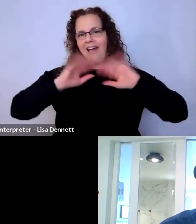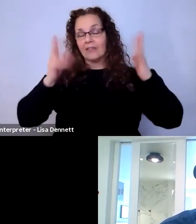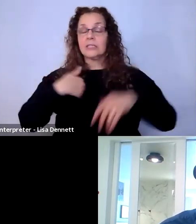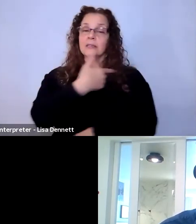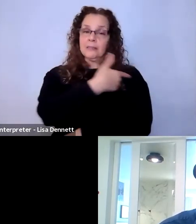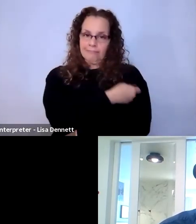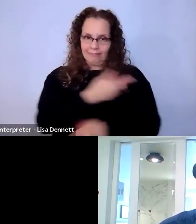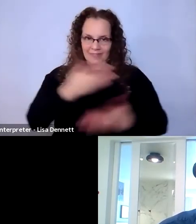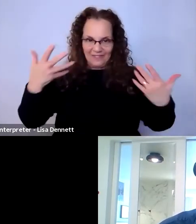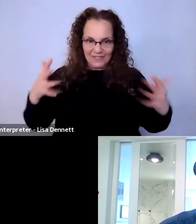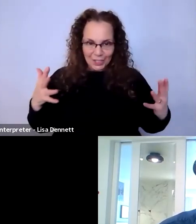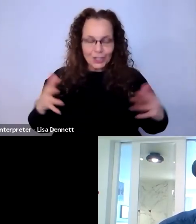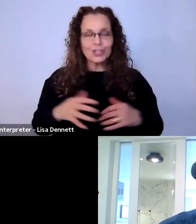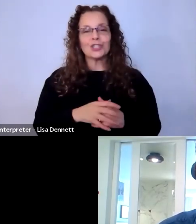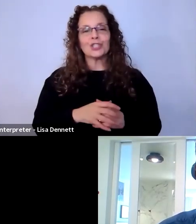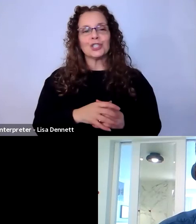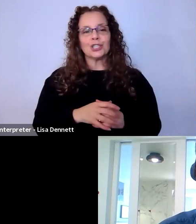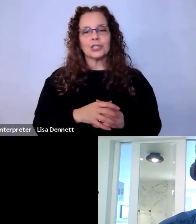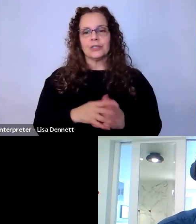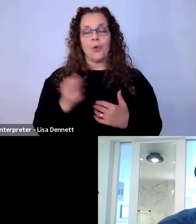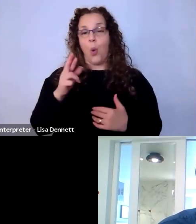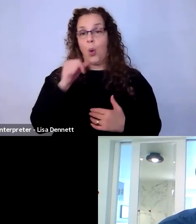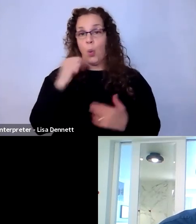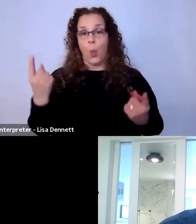and all that good stuff, otherwise we would not be together but.